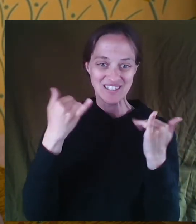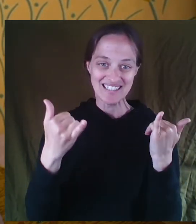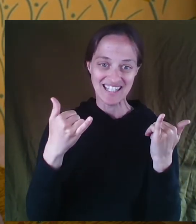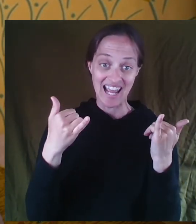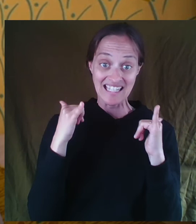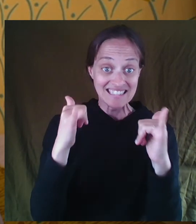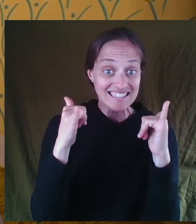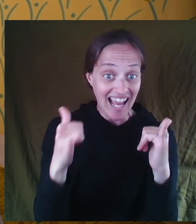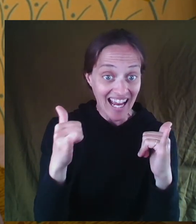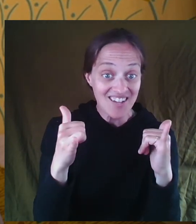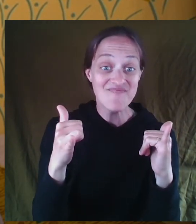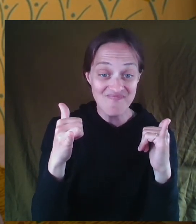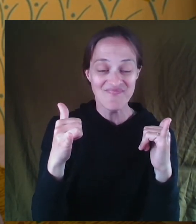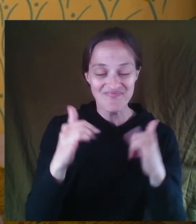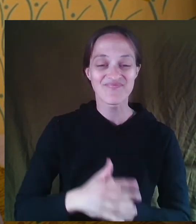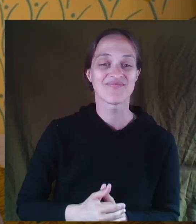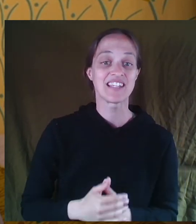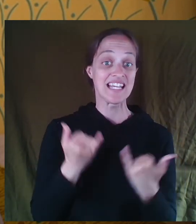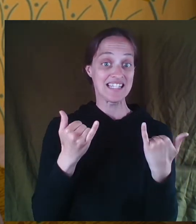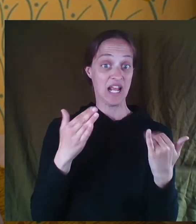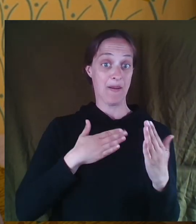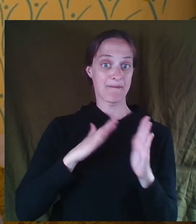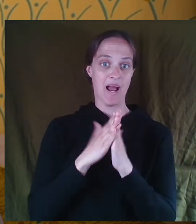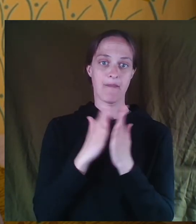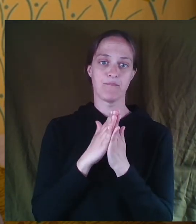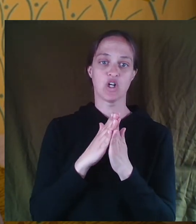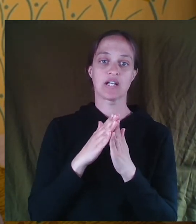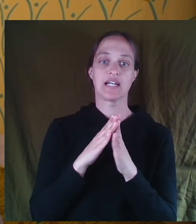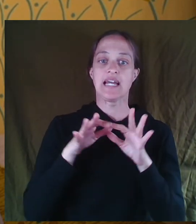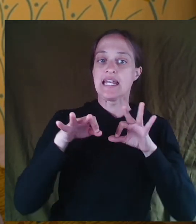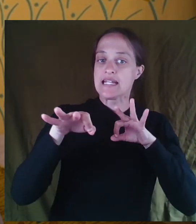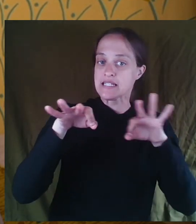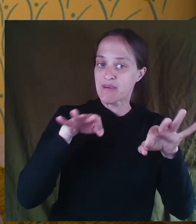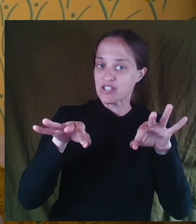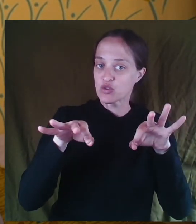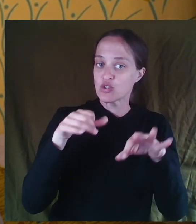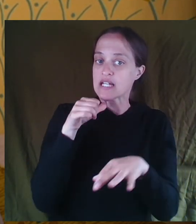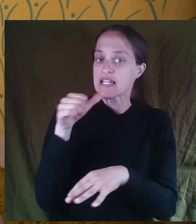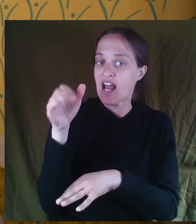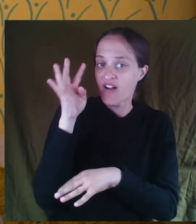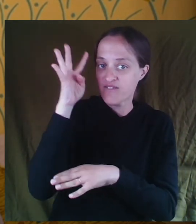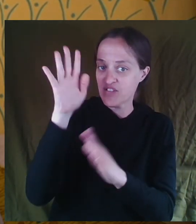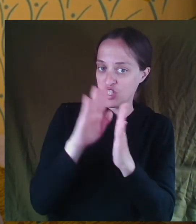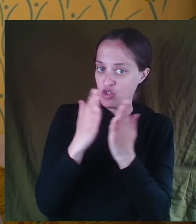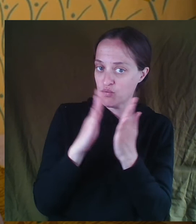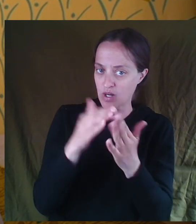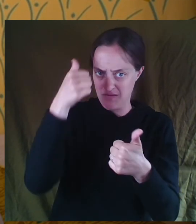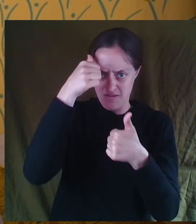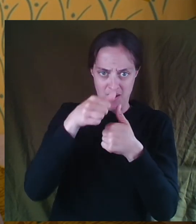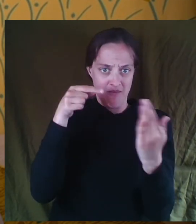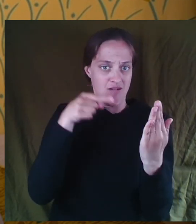I am so excited to read today and I'm sure you are too. Today, I brought with me an expository nonfiction book.